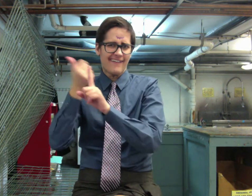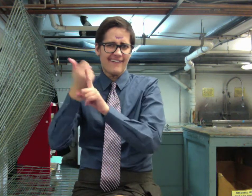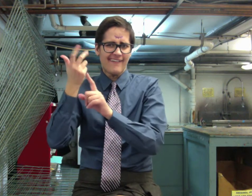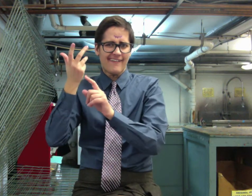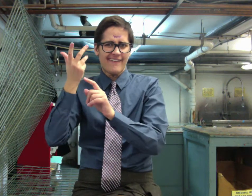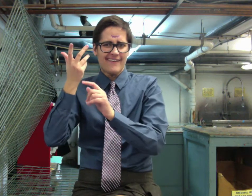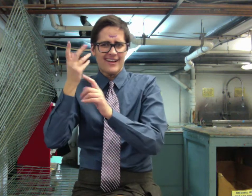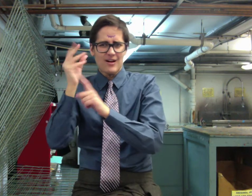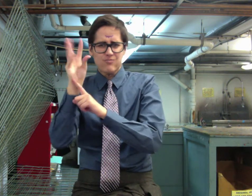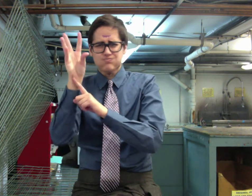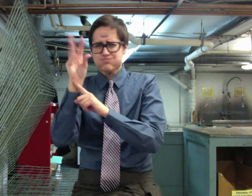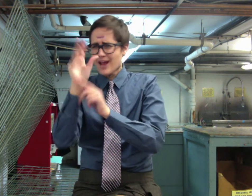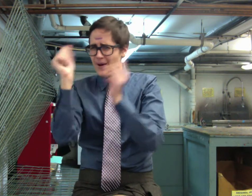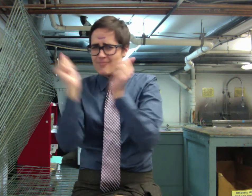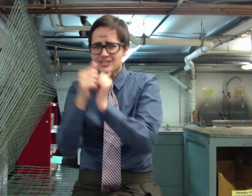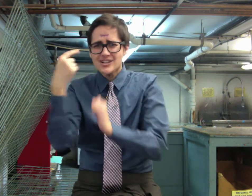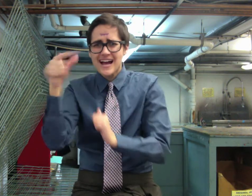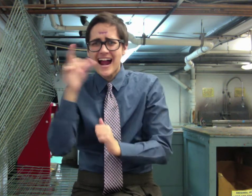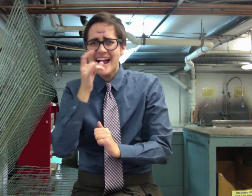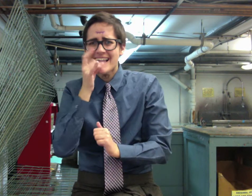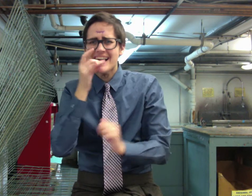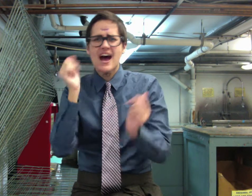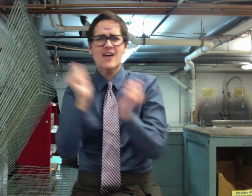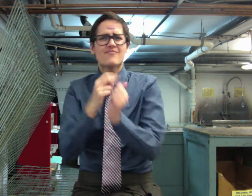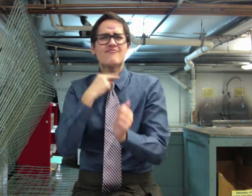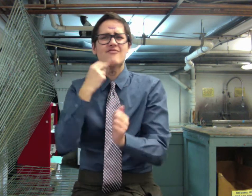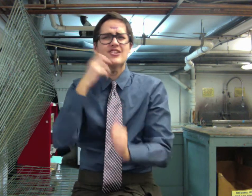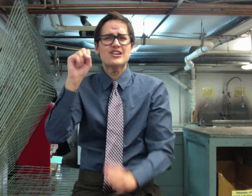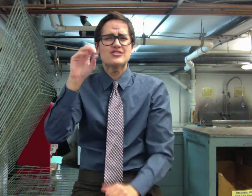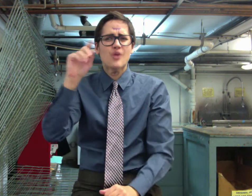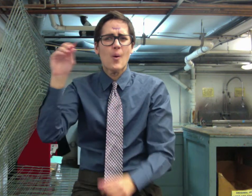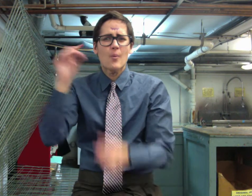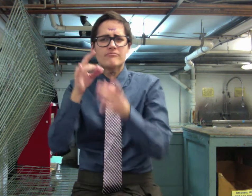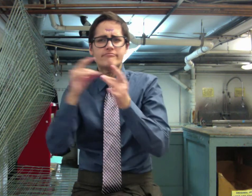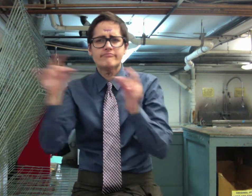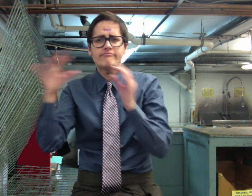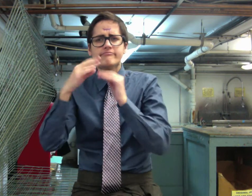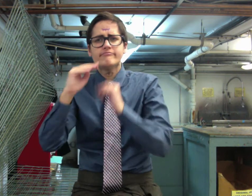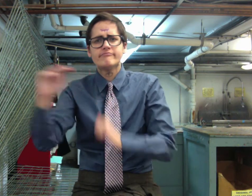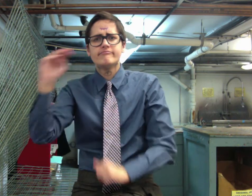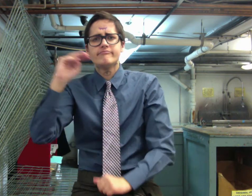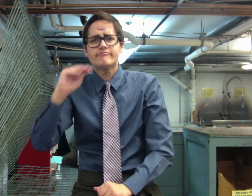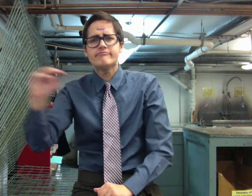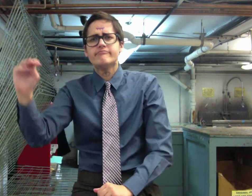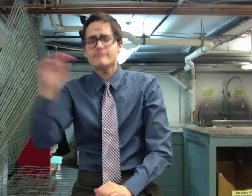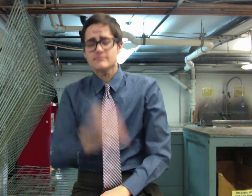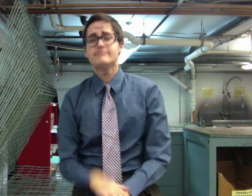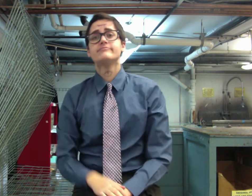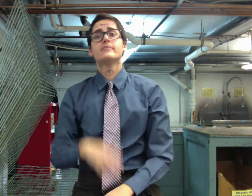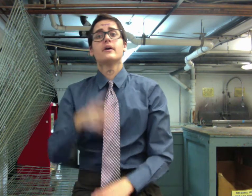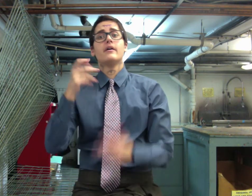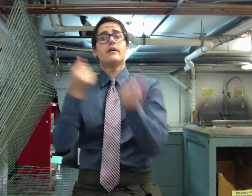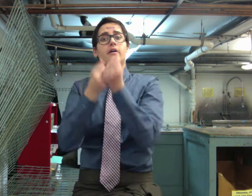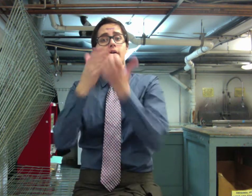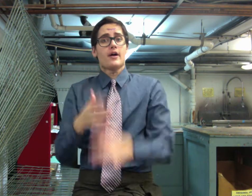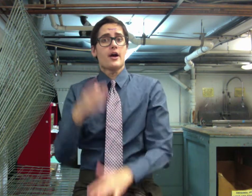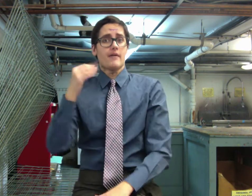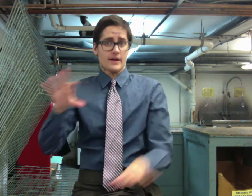pulsing with green light and sotto voice bass humming. Proponents of the